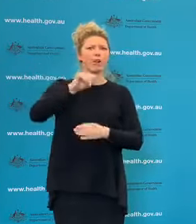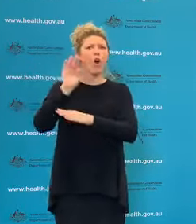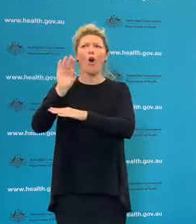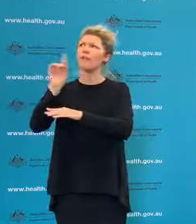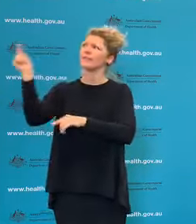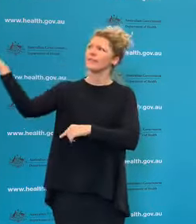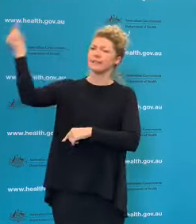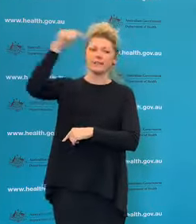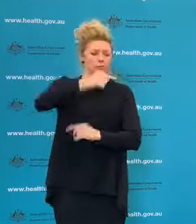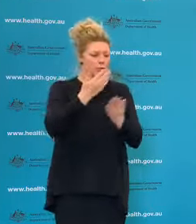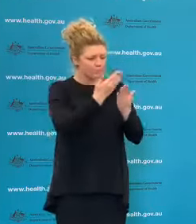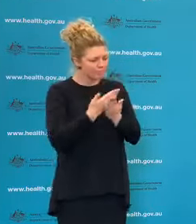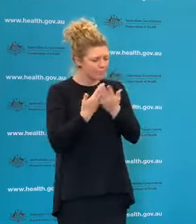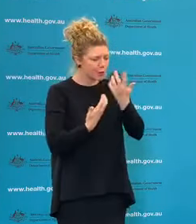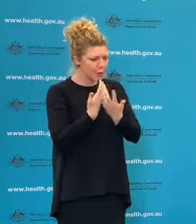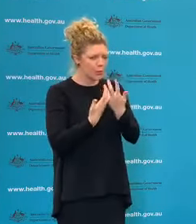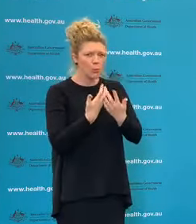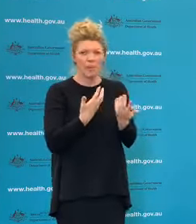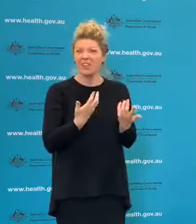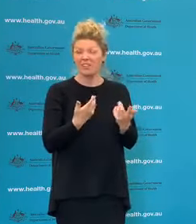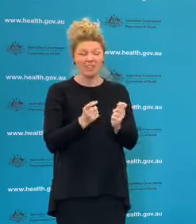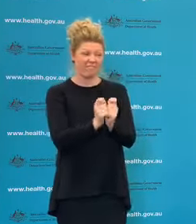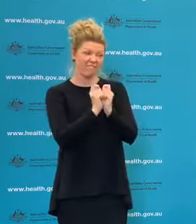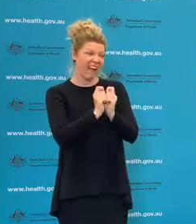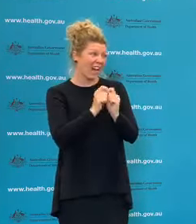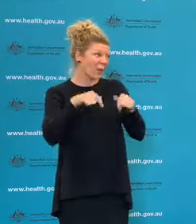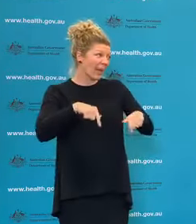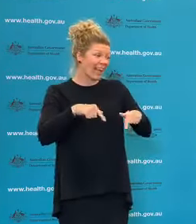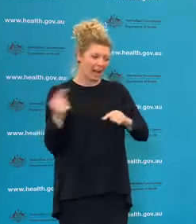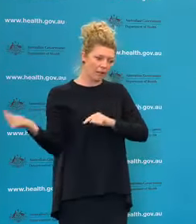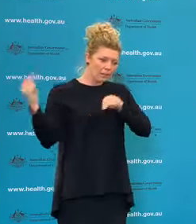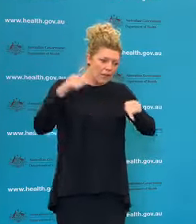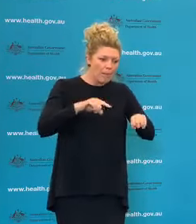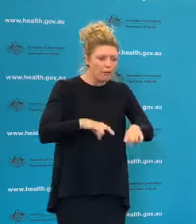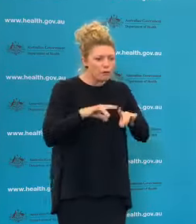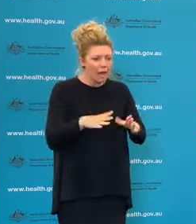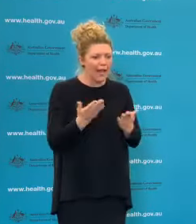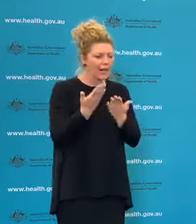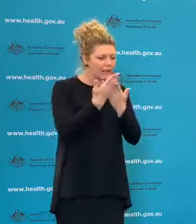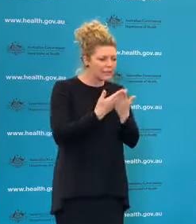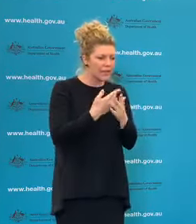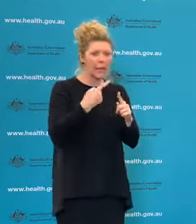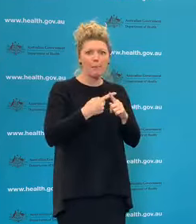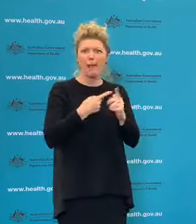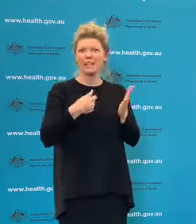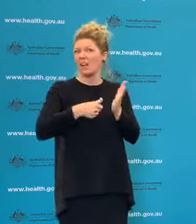to to their education and to our economy but that will be made considering the